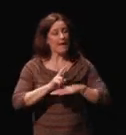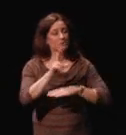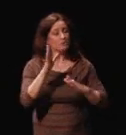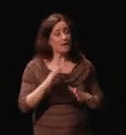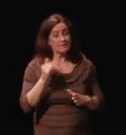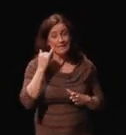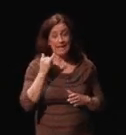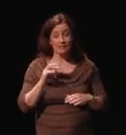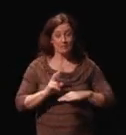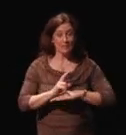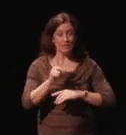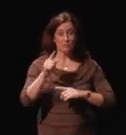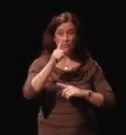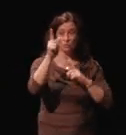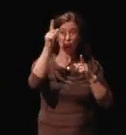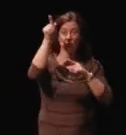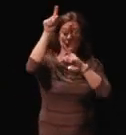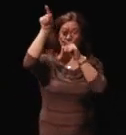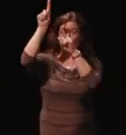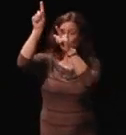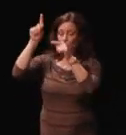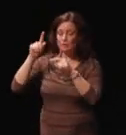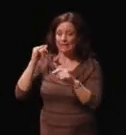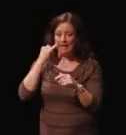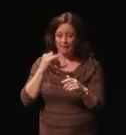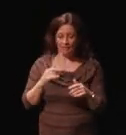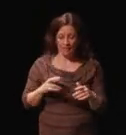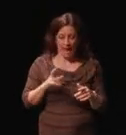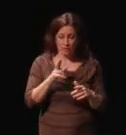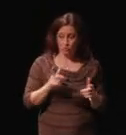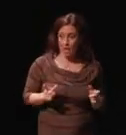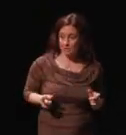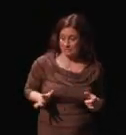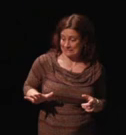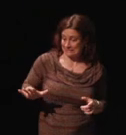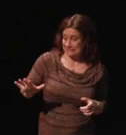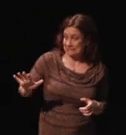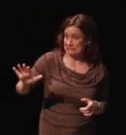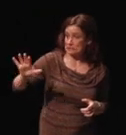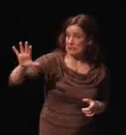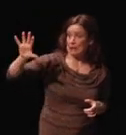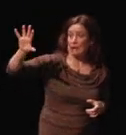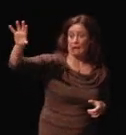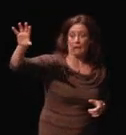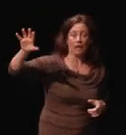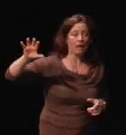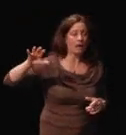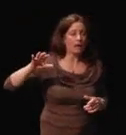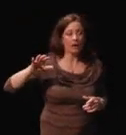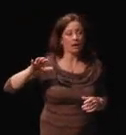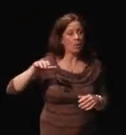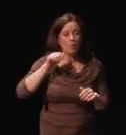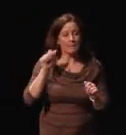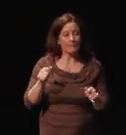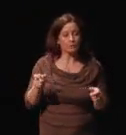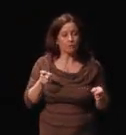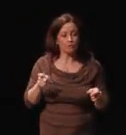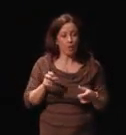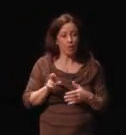a spin, compared to lift their hands up to press the controls. So, they came up with an eye gaze system very similar to Possum's scan select,